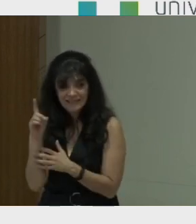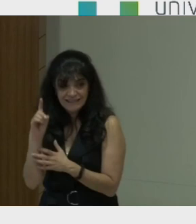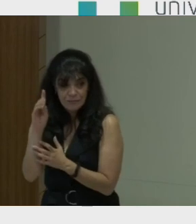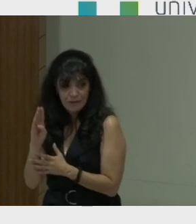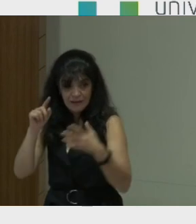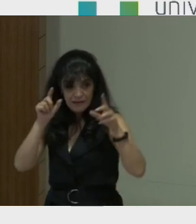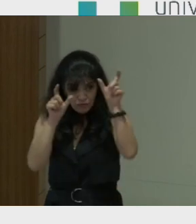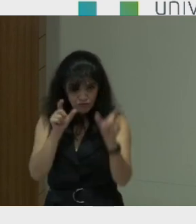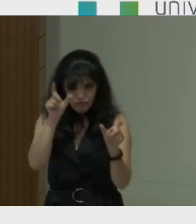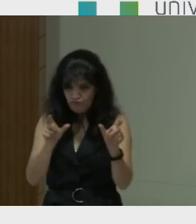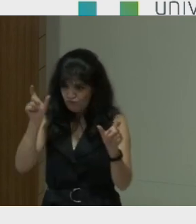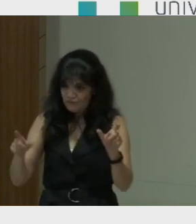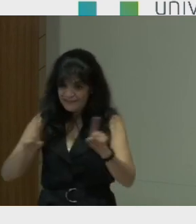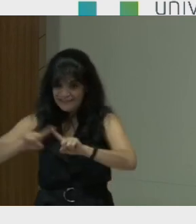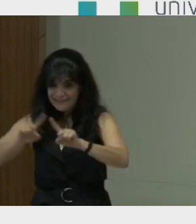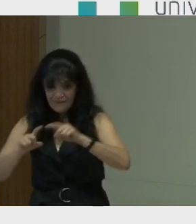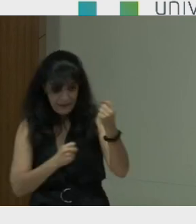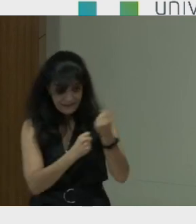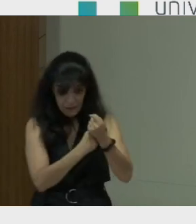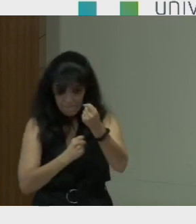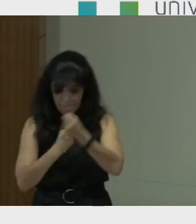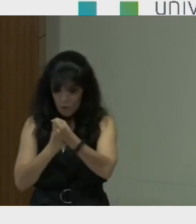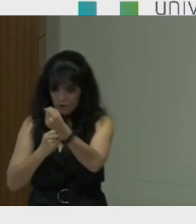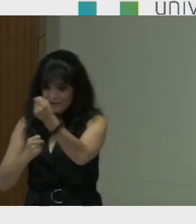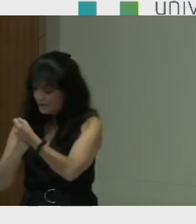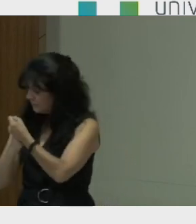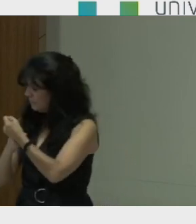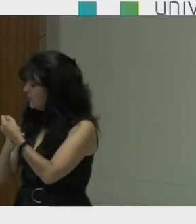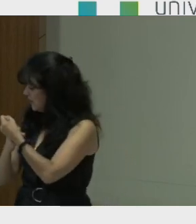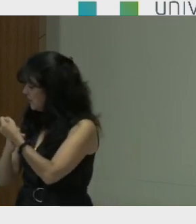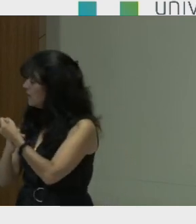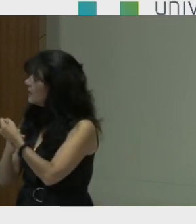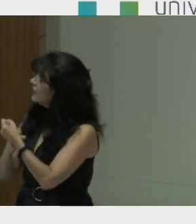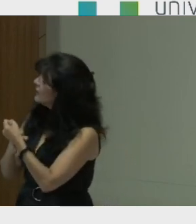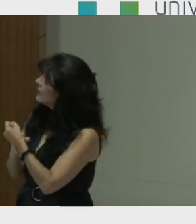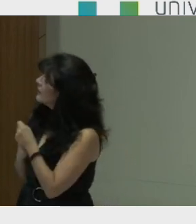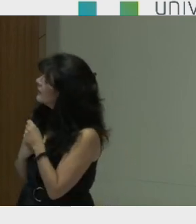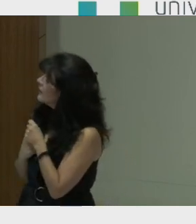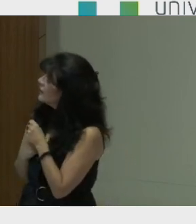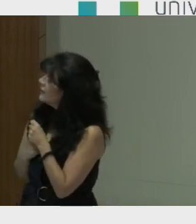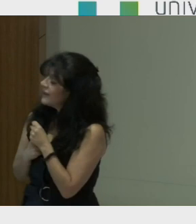support systems and you have to train every system on child protection because